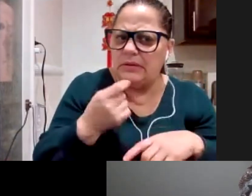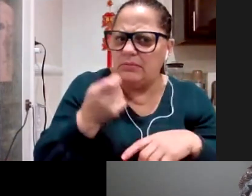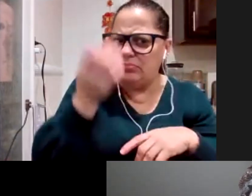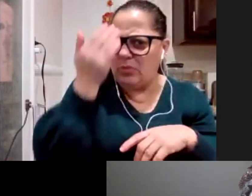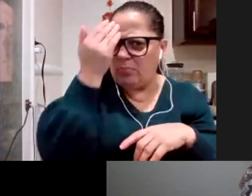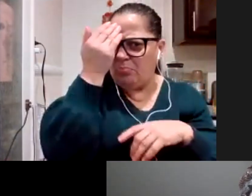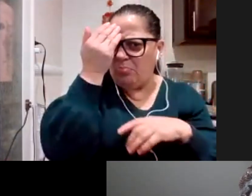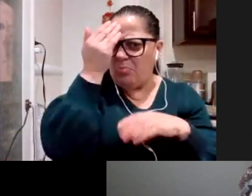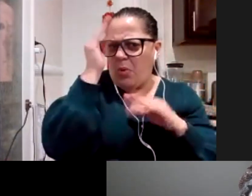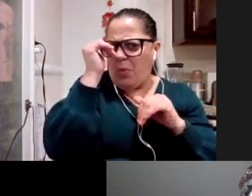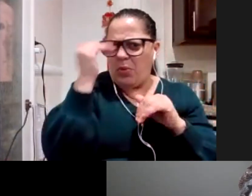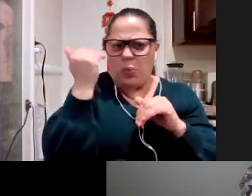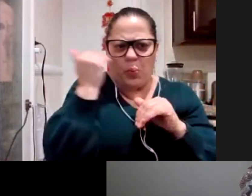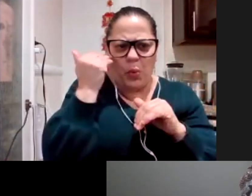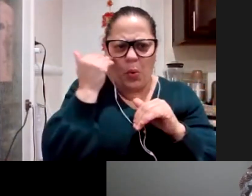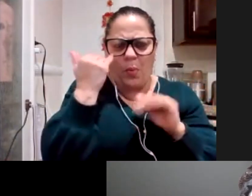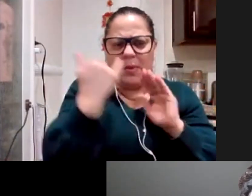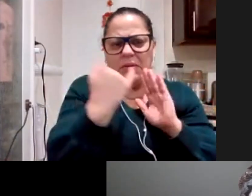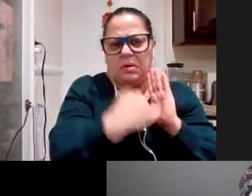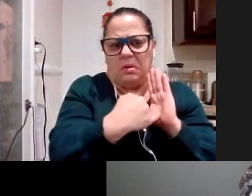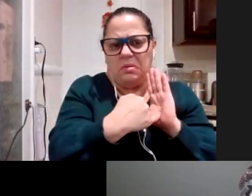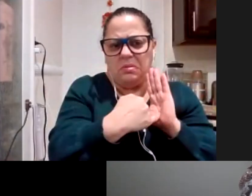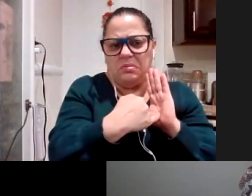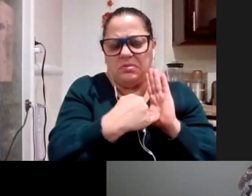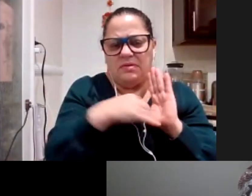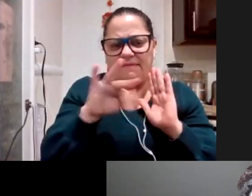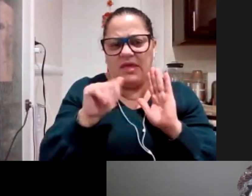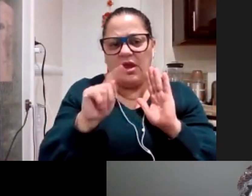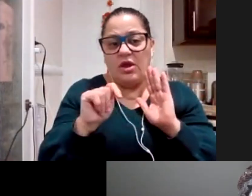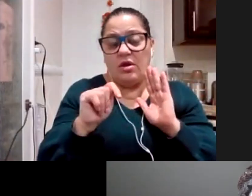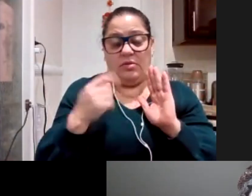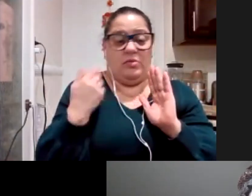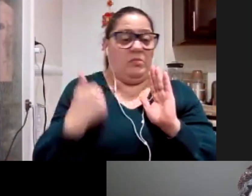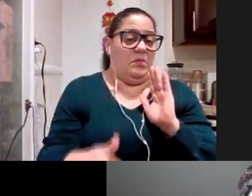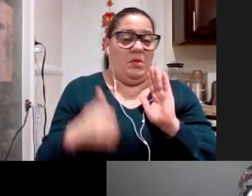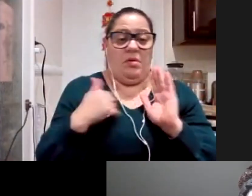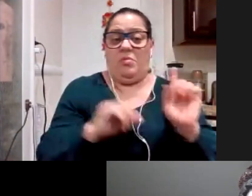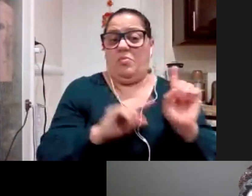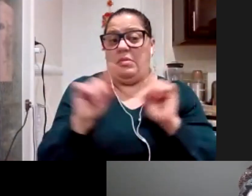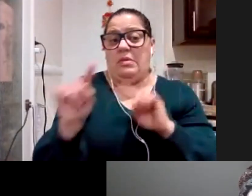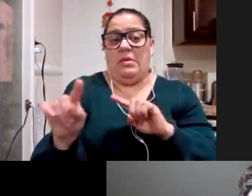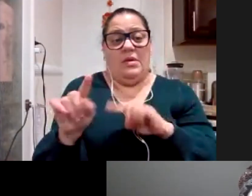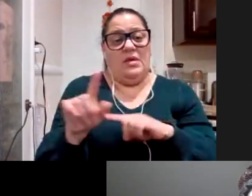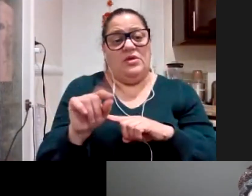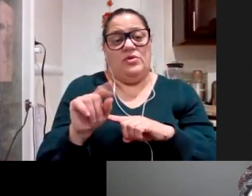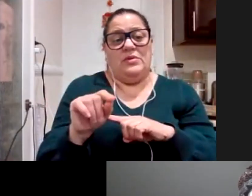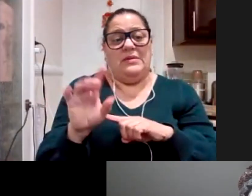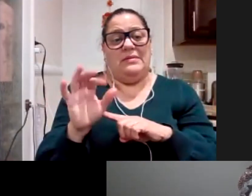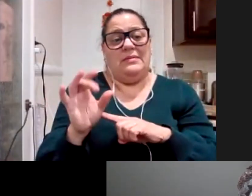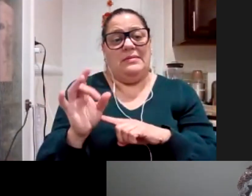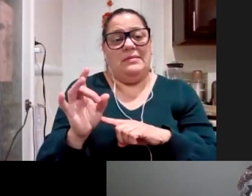outside arts fair and uh but the reason I mean I went up there in the in 2019 in you know with